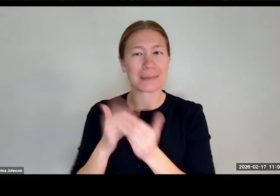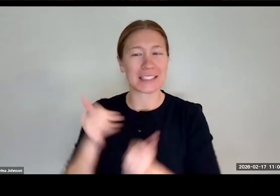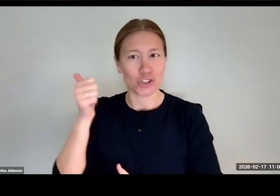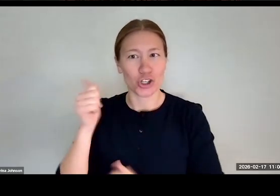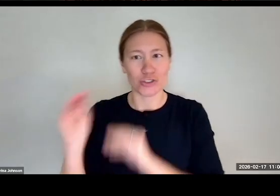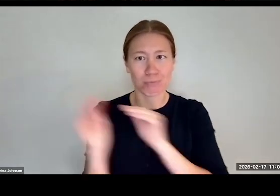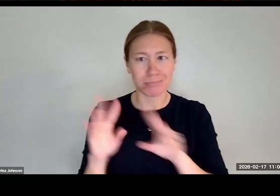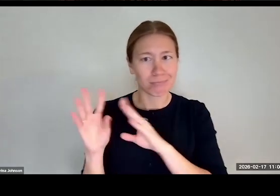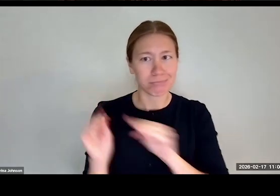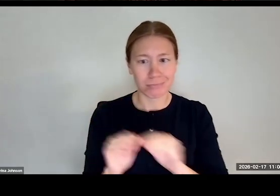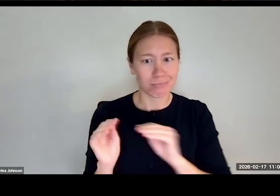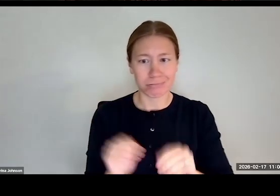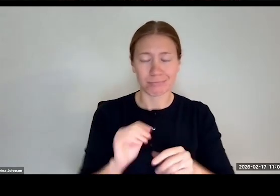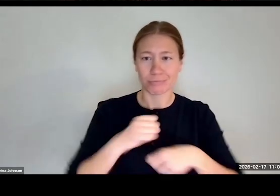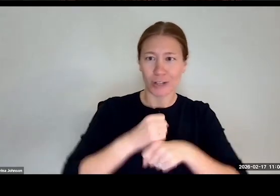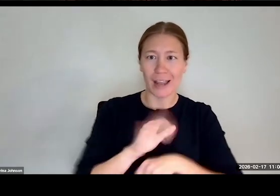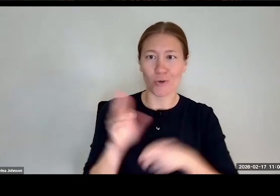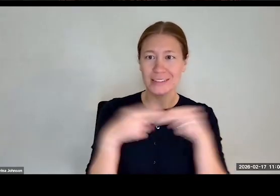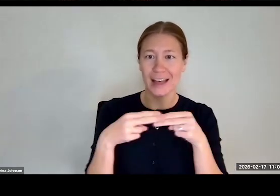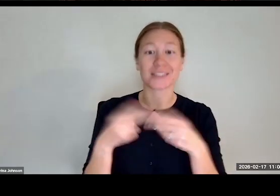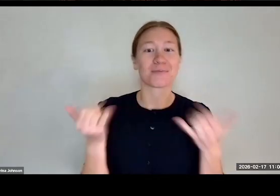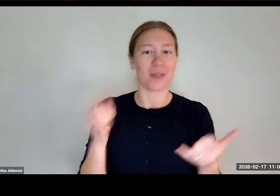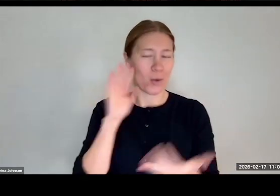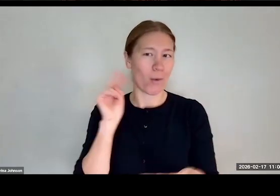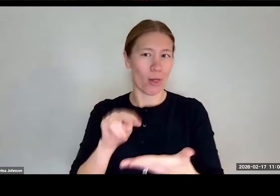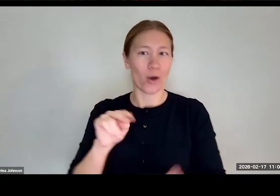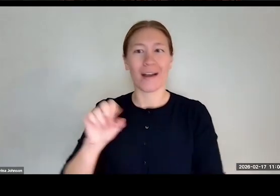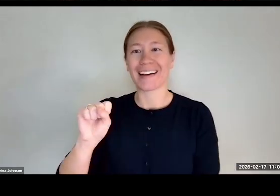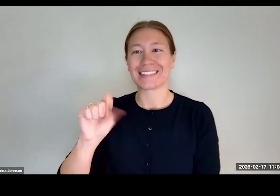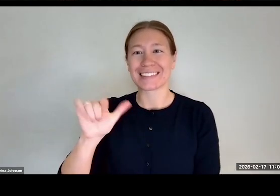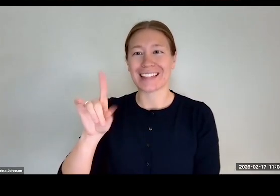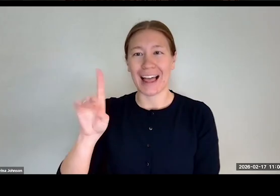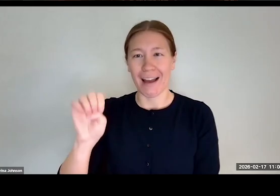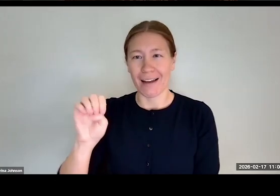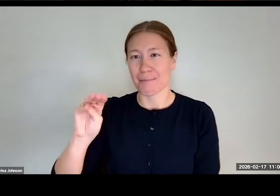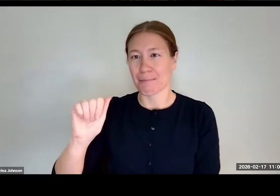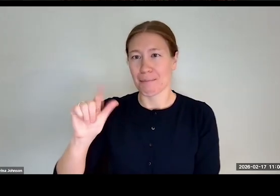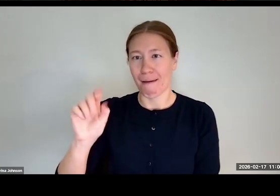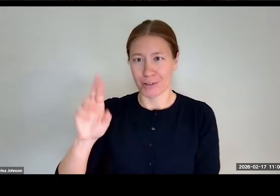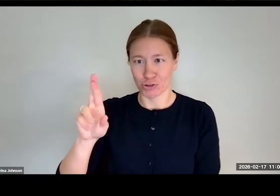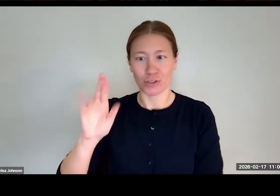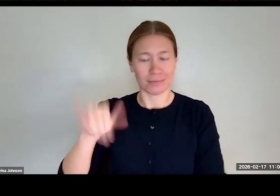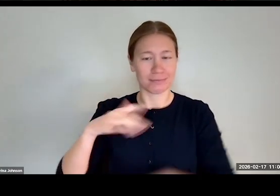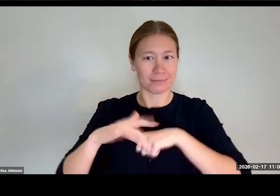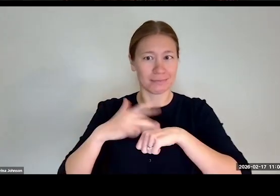So today we'll be taking a look at the slide master feature in PowerPoint where you can either choose a pre-developed